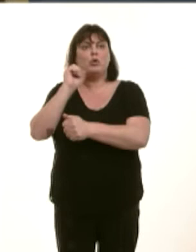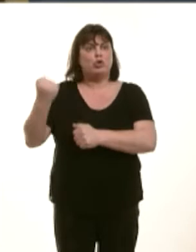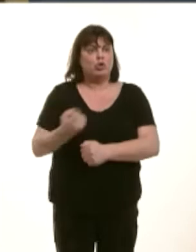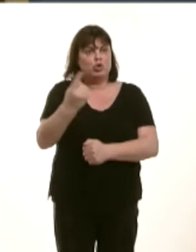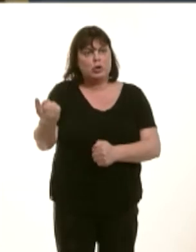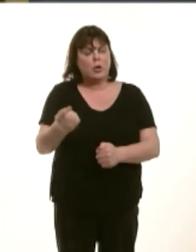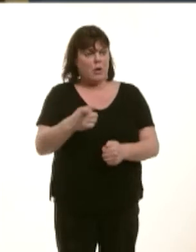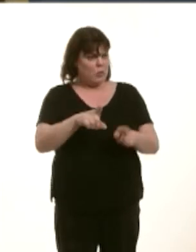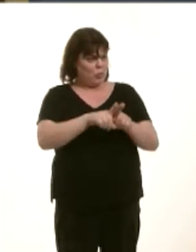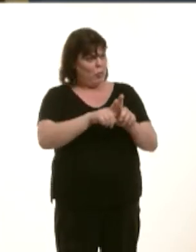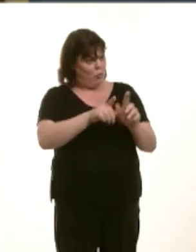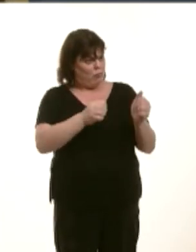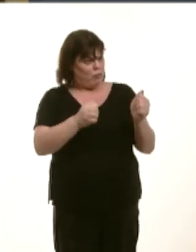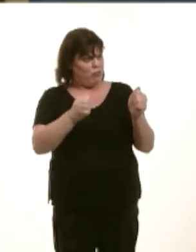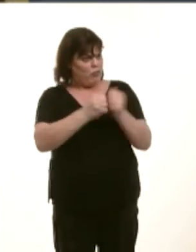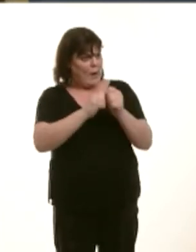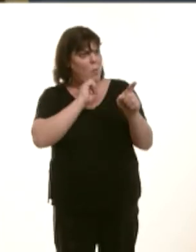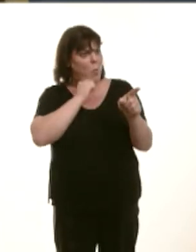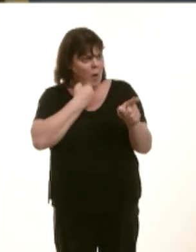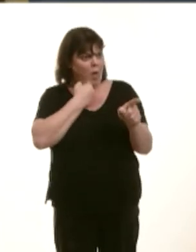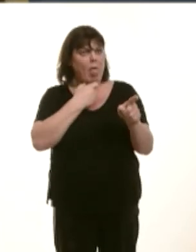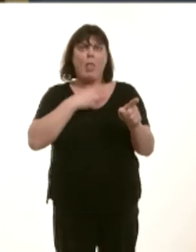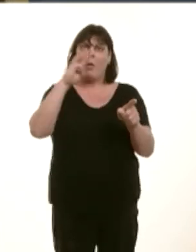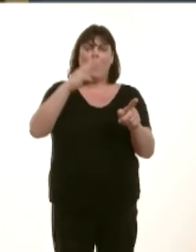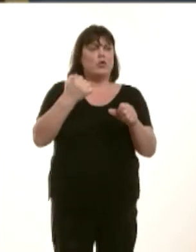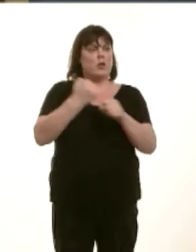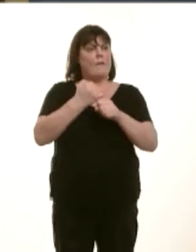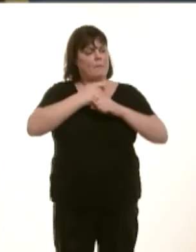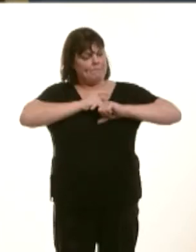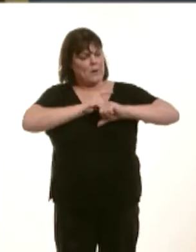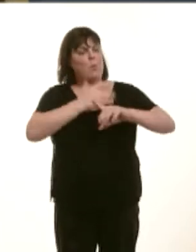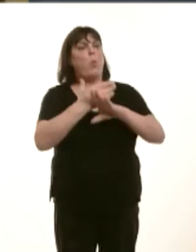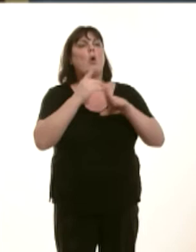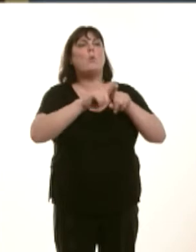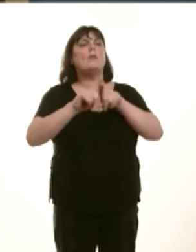me that the Welsh Government will continue to work with all of its partners to help combat